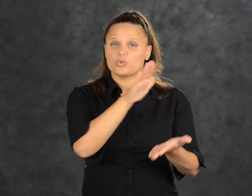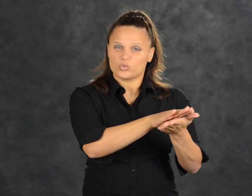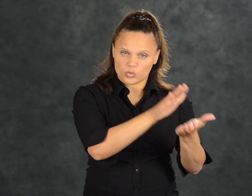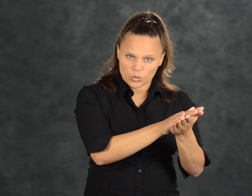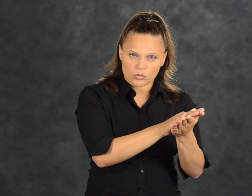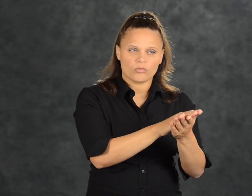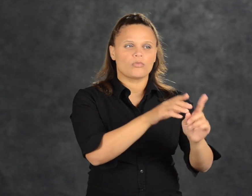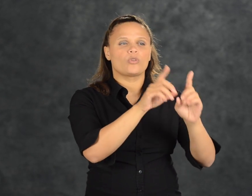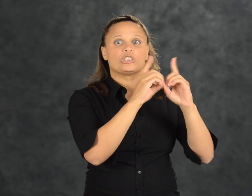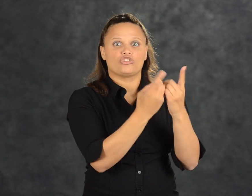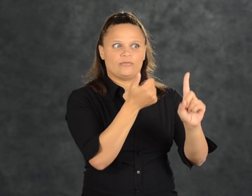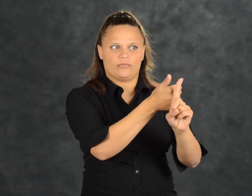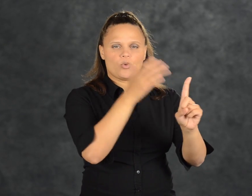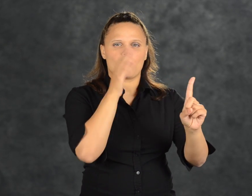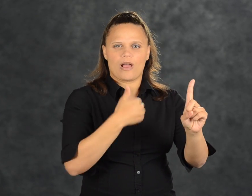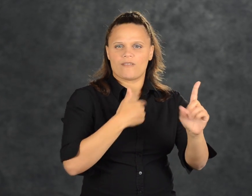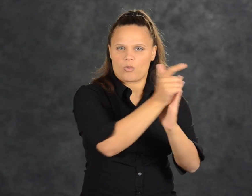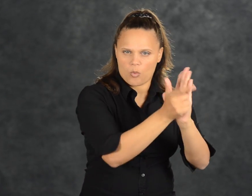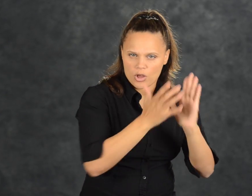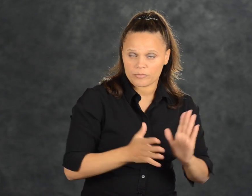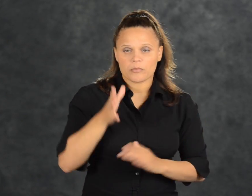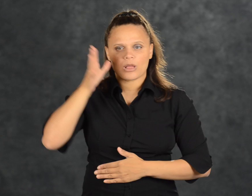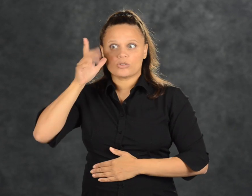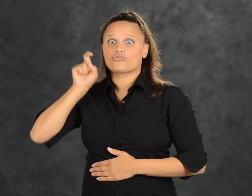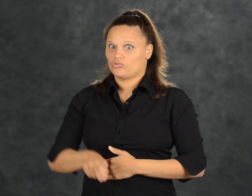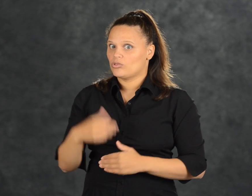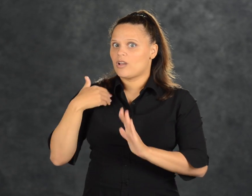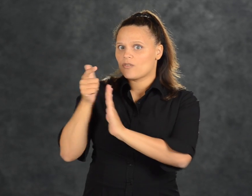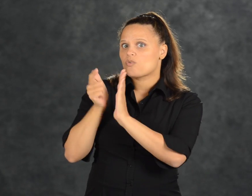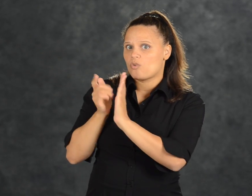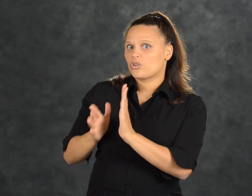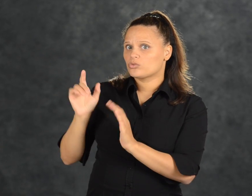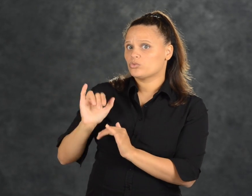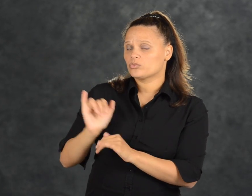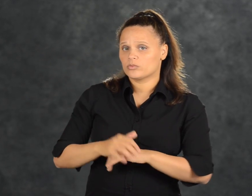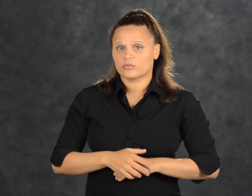At this stage, the school district will almost certainly have a lawyer, and you should have one also if at all possible.